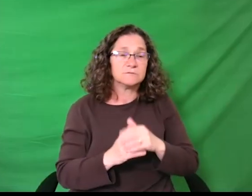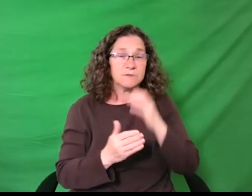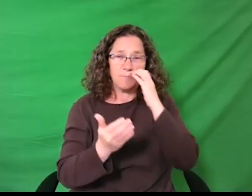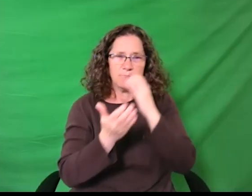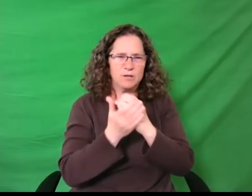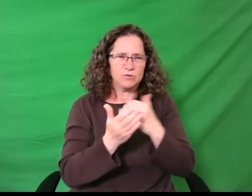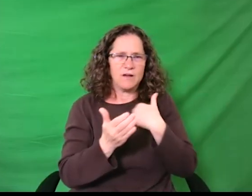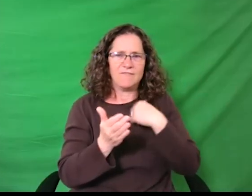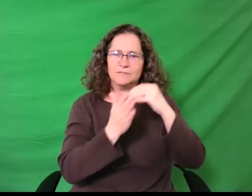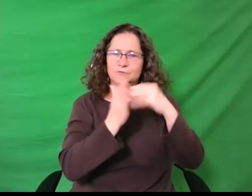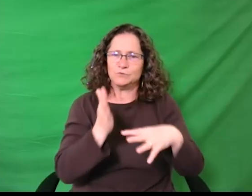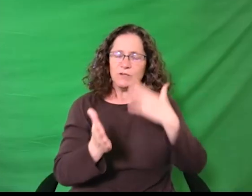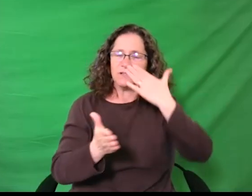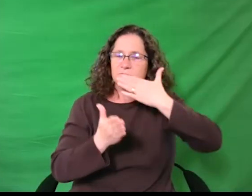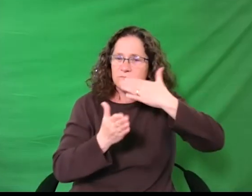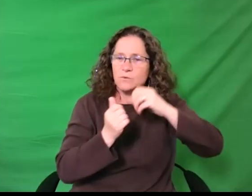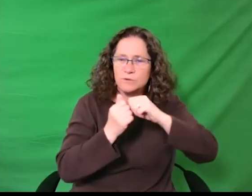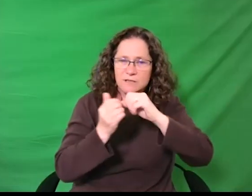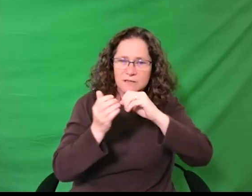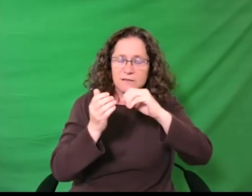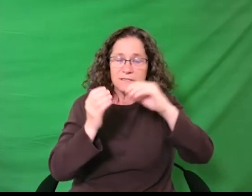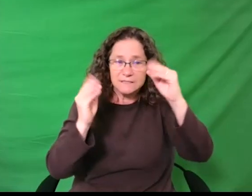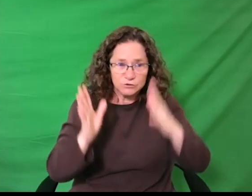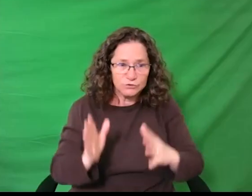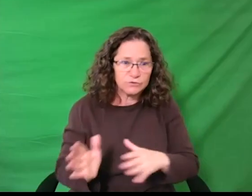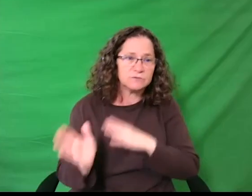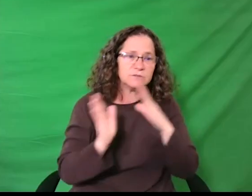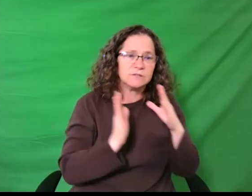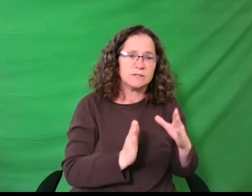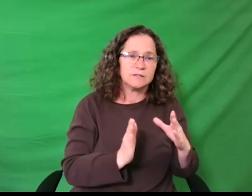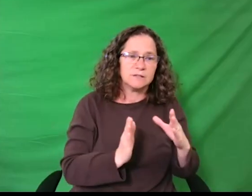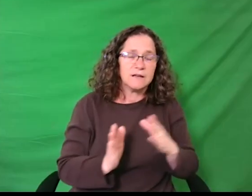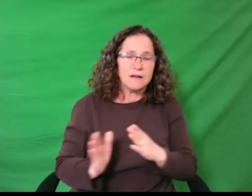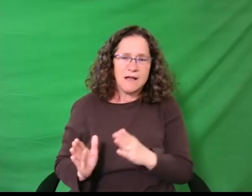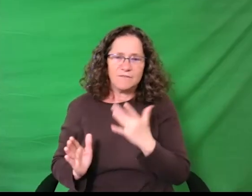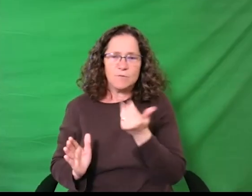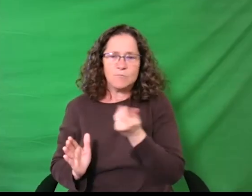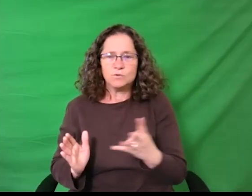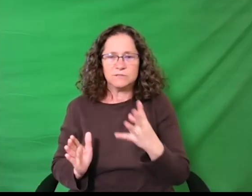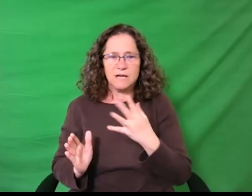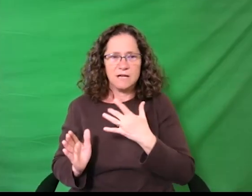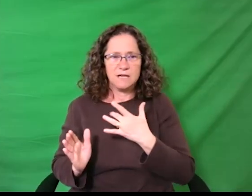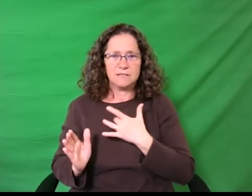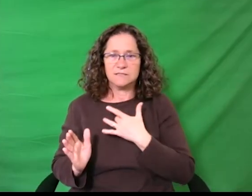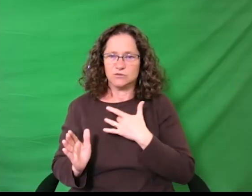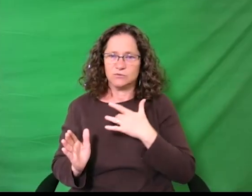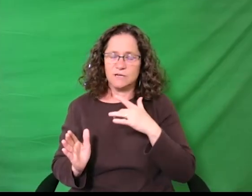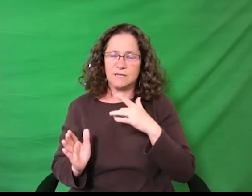I have a multisensory activity. A student's drawing in sand. And it says cat.